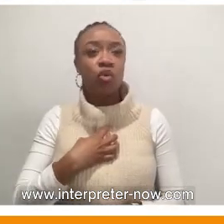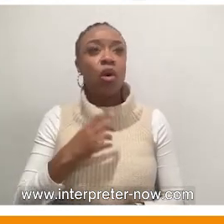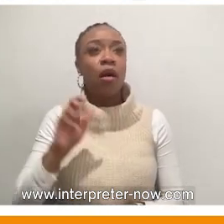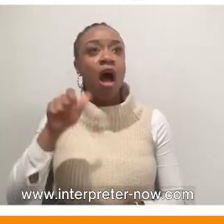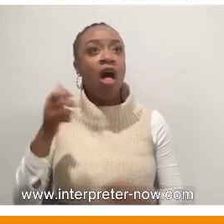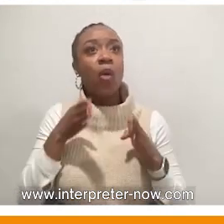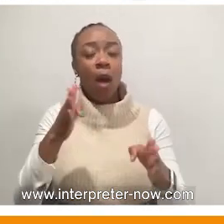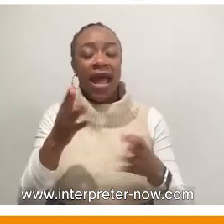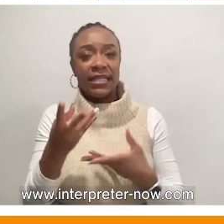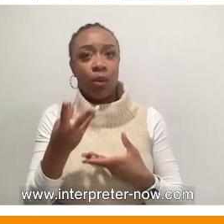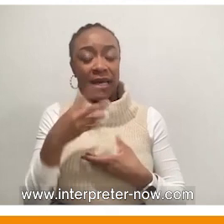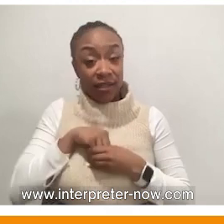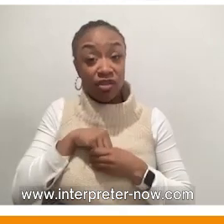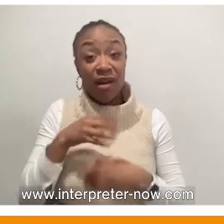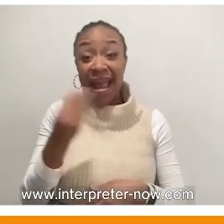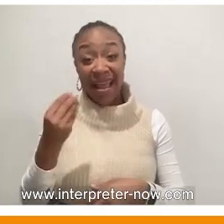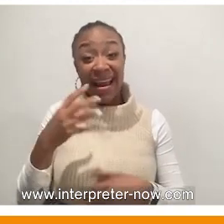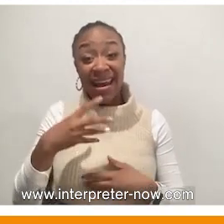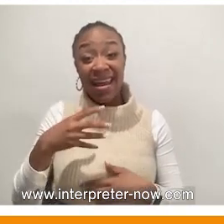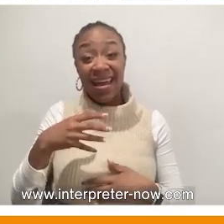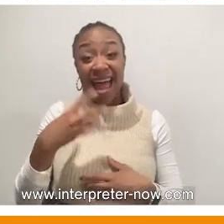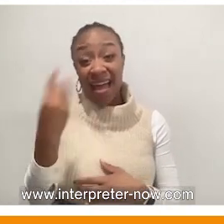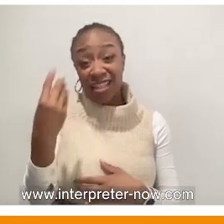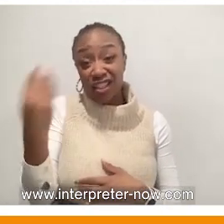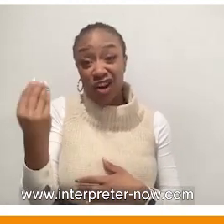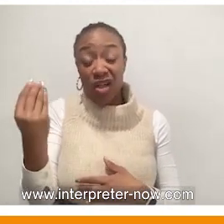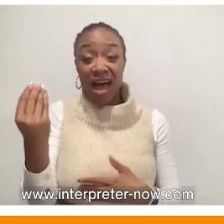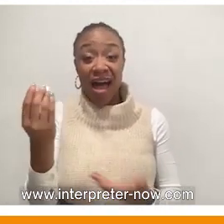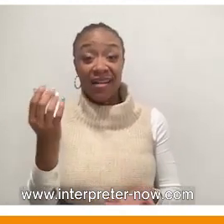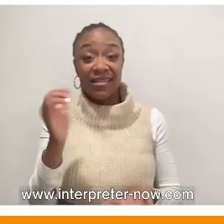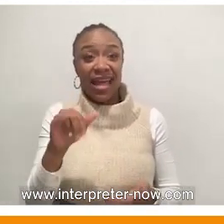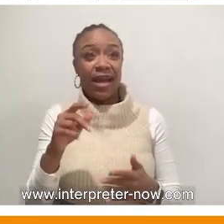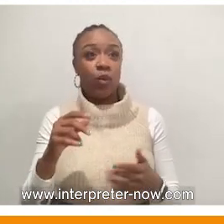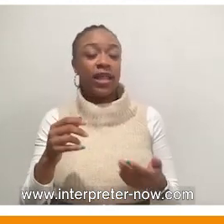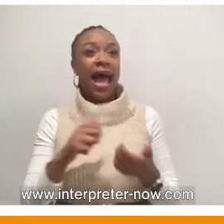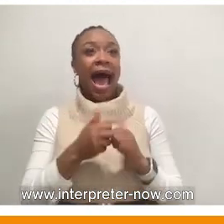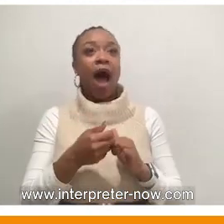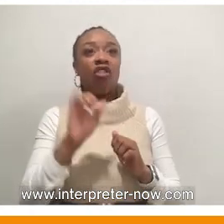or other ways that we can internalize, and also externalize, as a result.